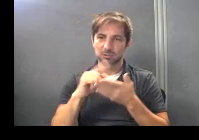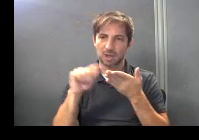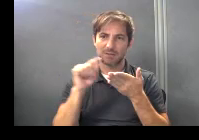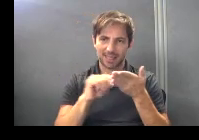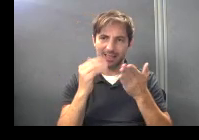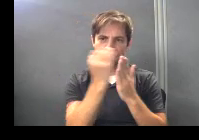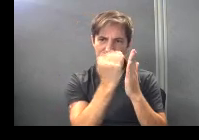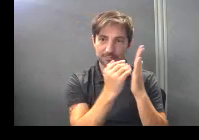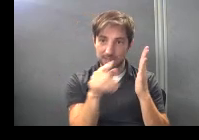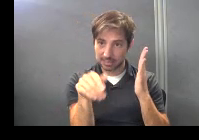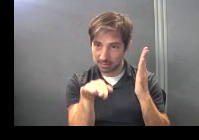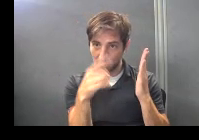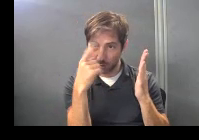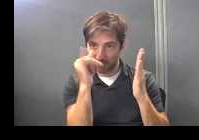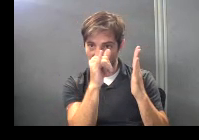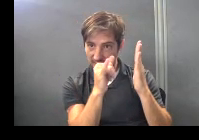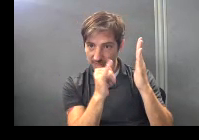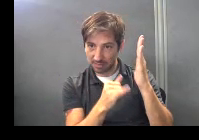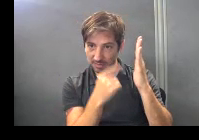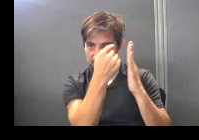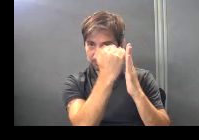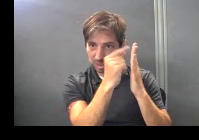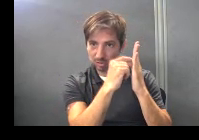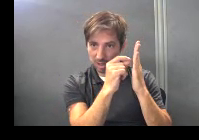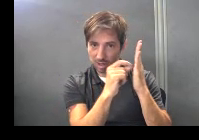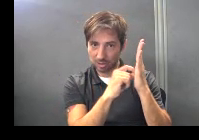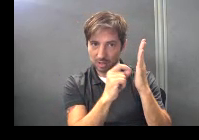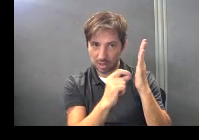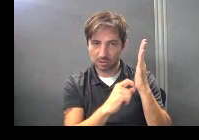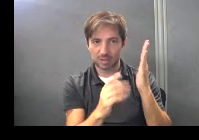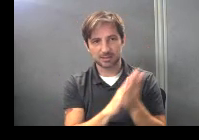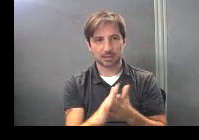ACCESSIBLE. YOUR STATE AND LOCAL ART AGENCIES ARE A GREAT